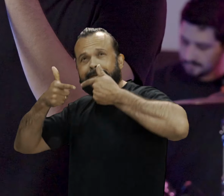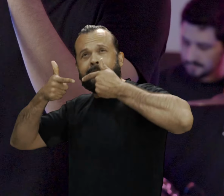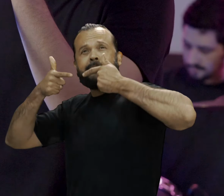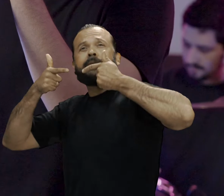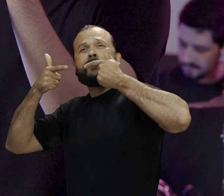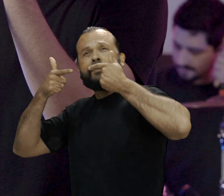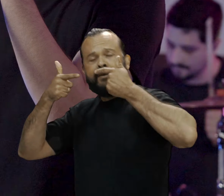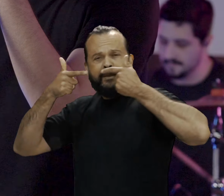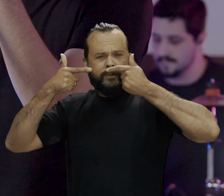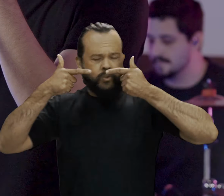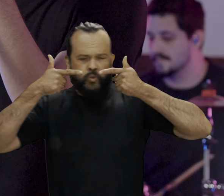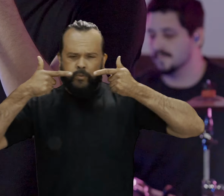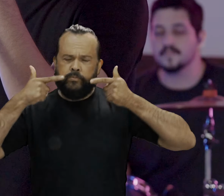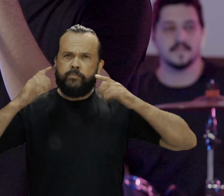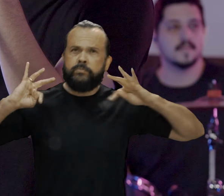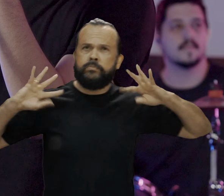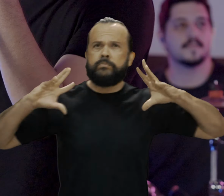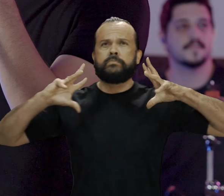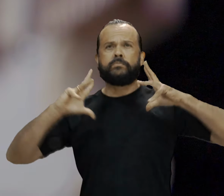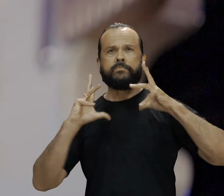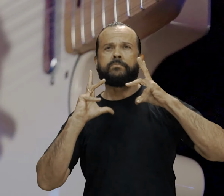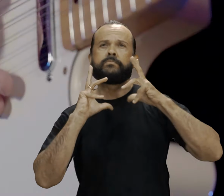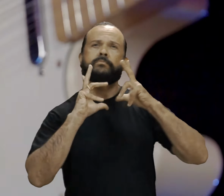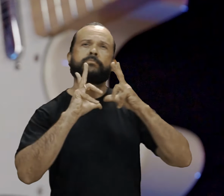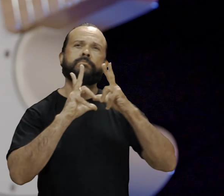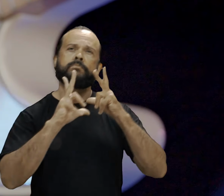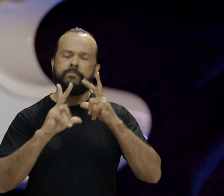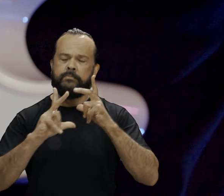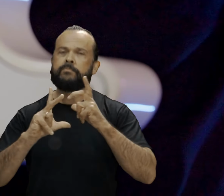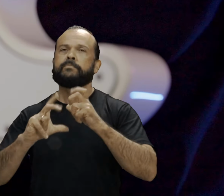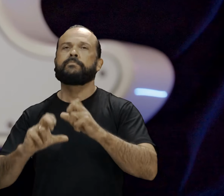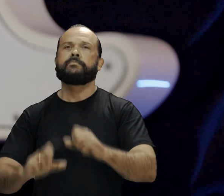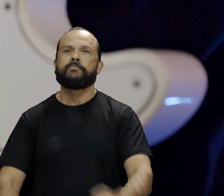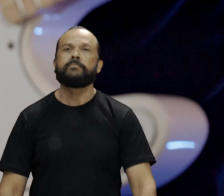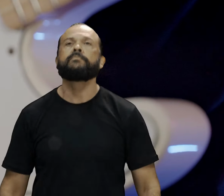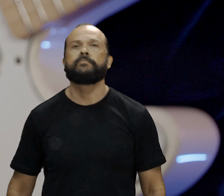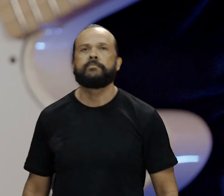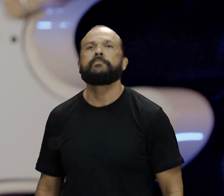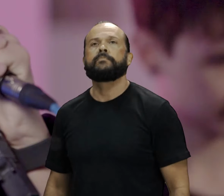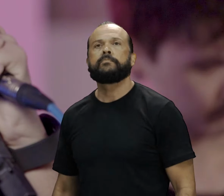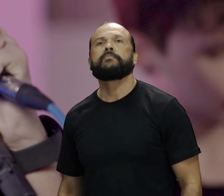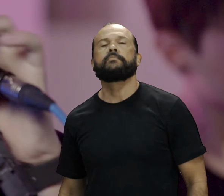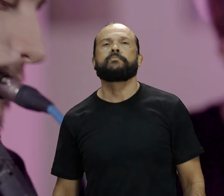Blue screen I drop everything